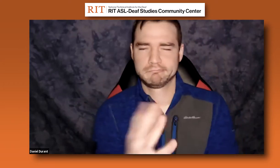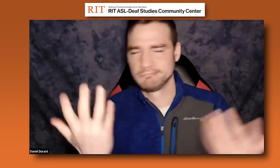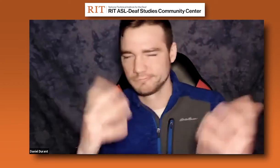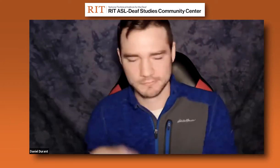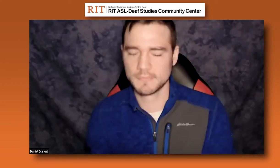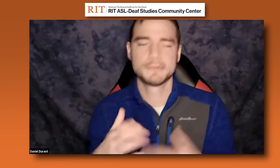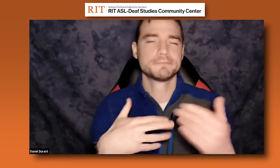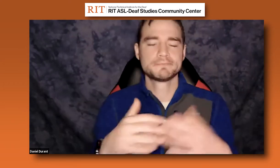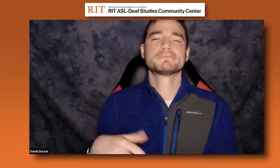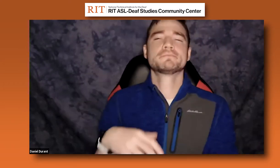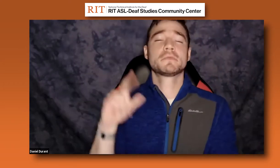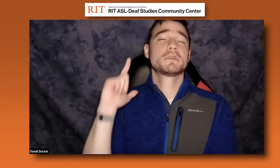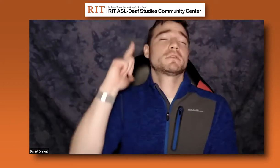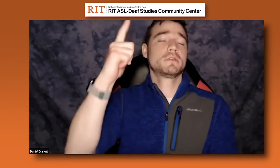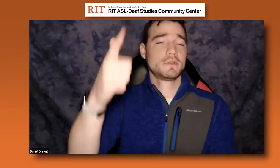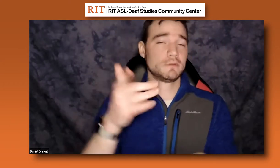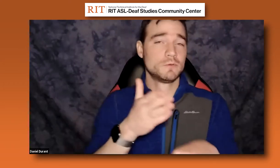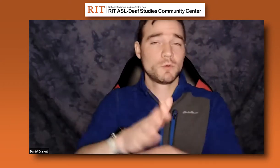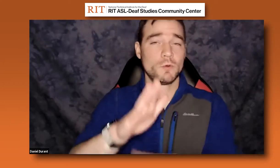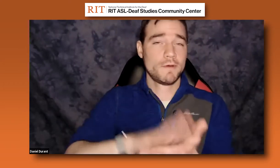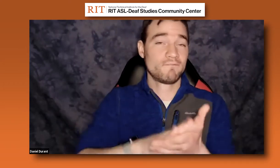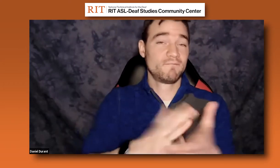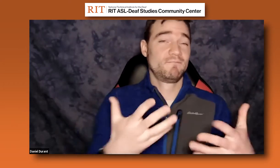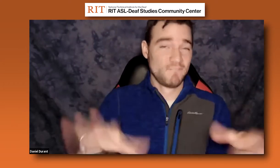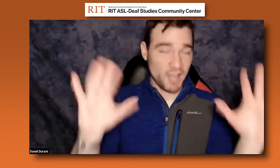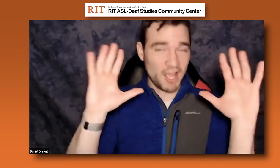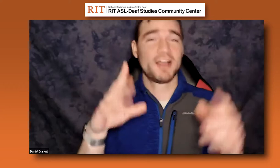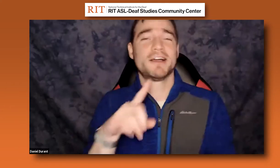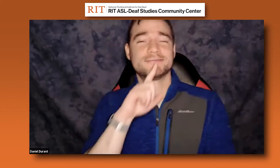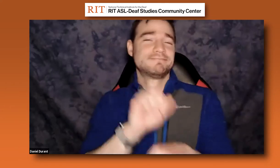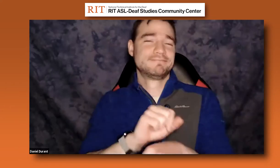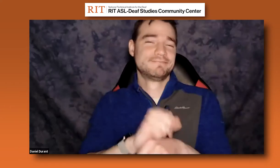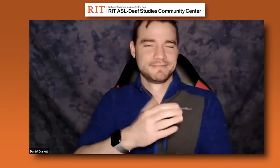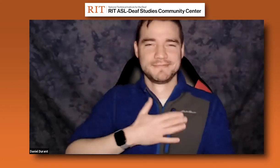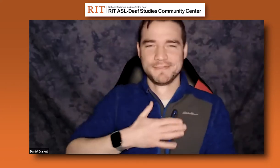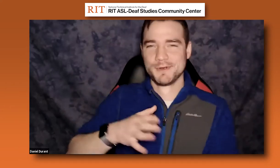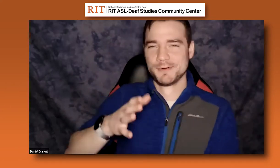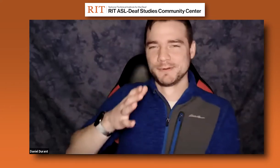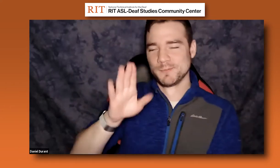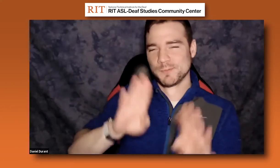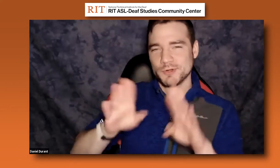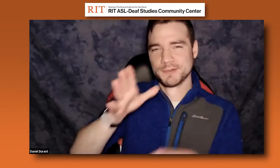she became involved with drugs. After they were finished with school,